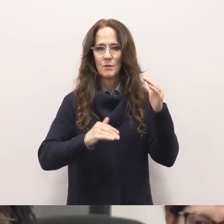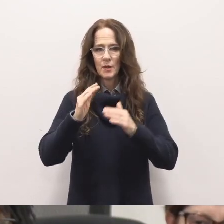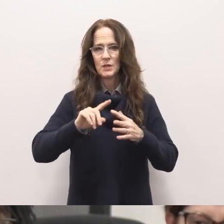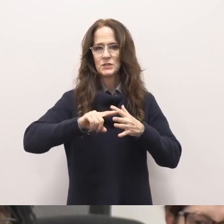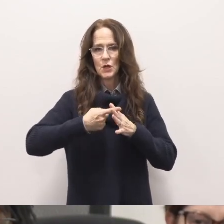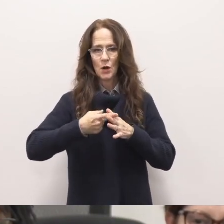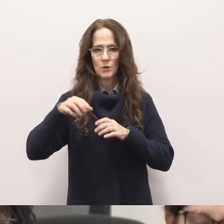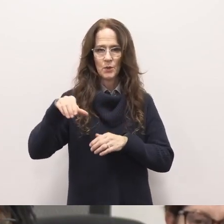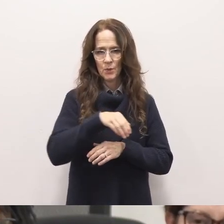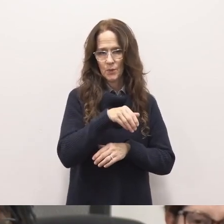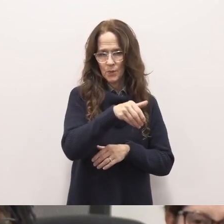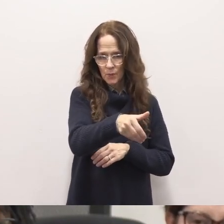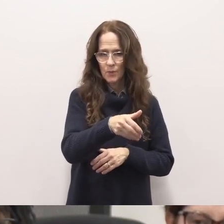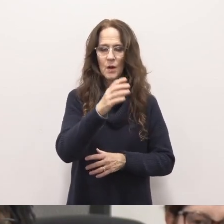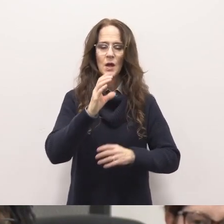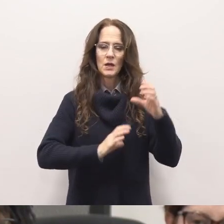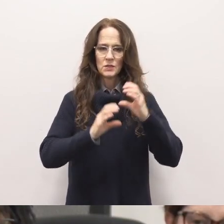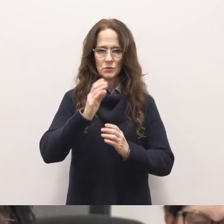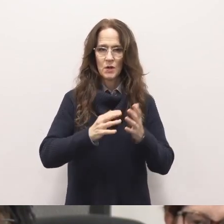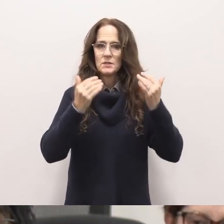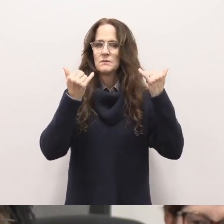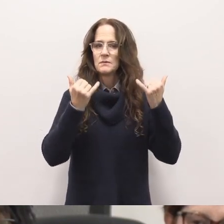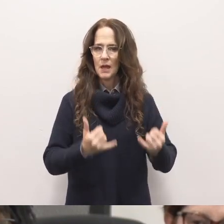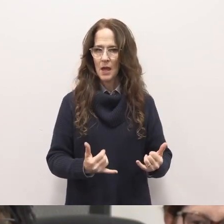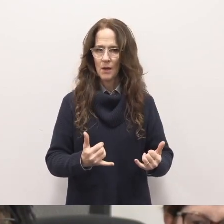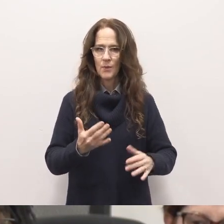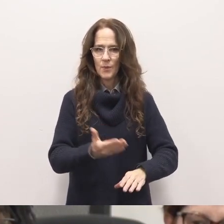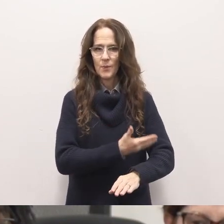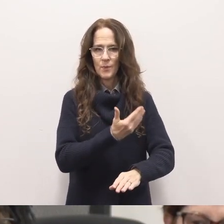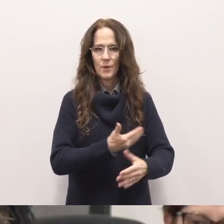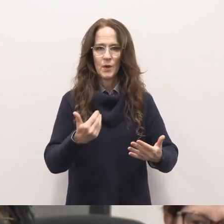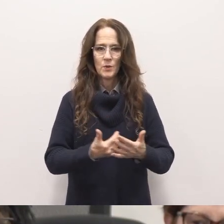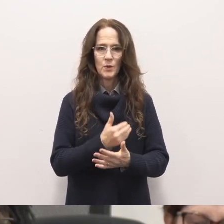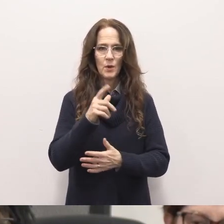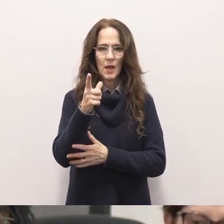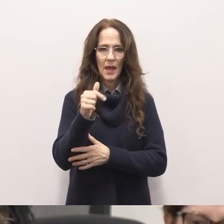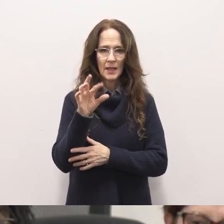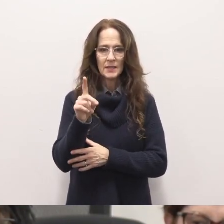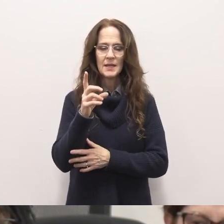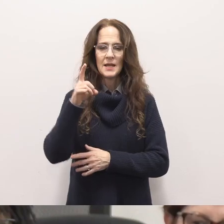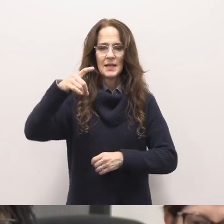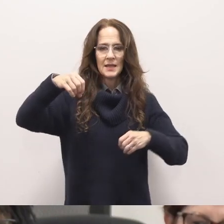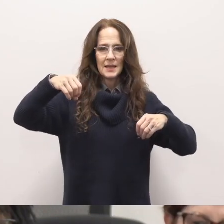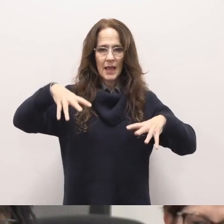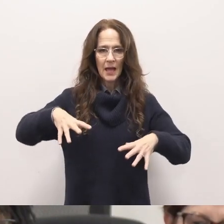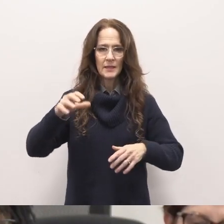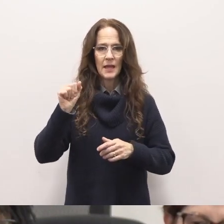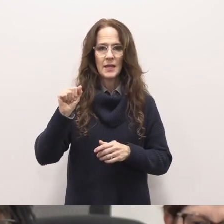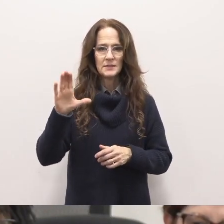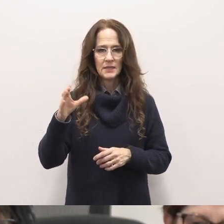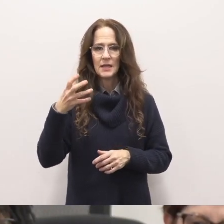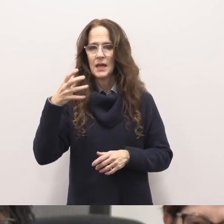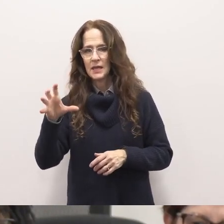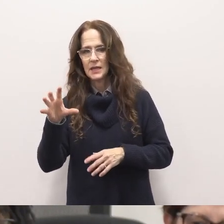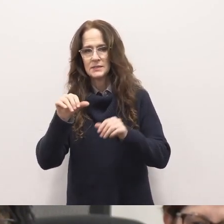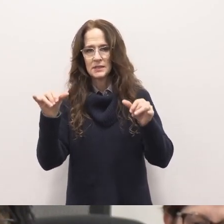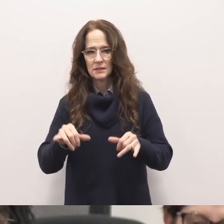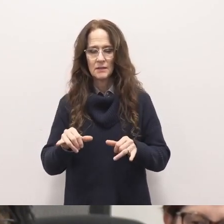which are currently under construction. These updates include new LED lights, AC heat systems, audio and visual enhancements,